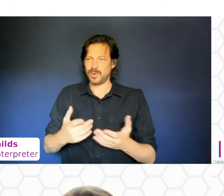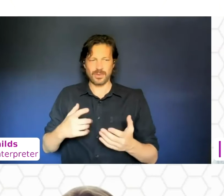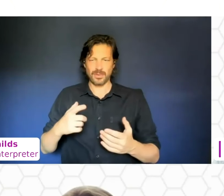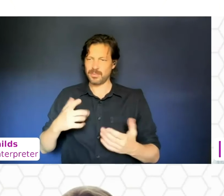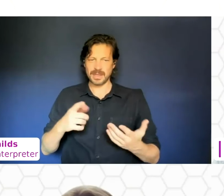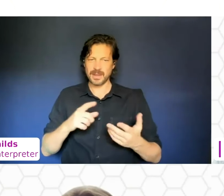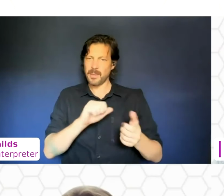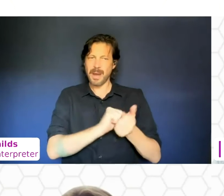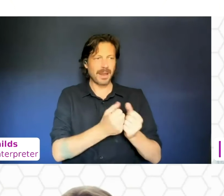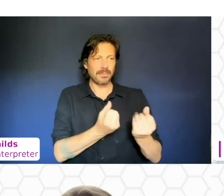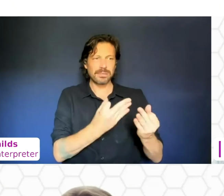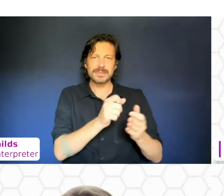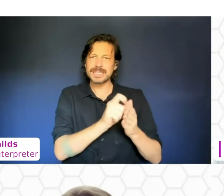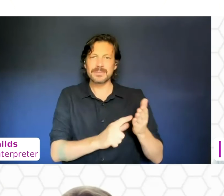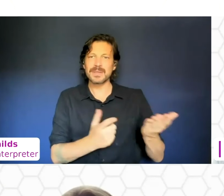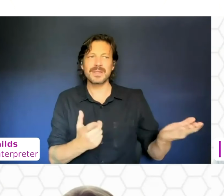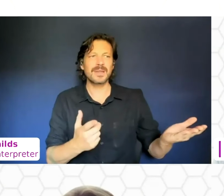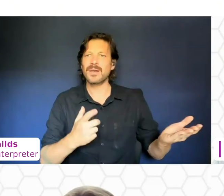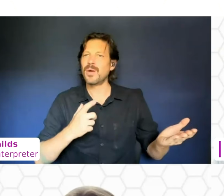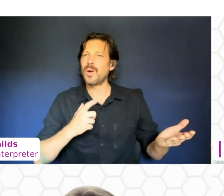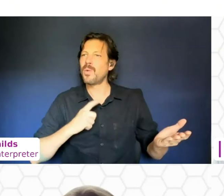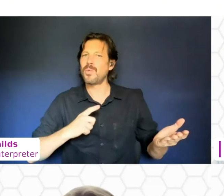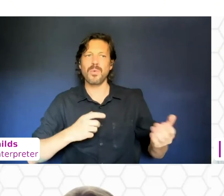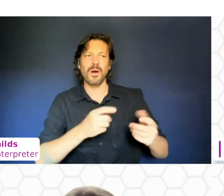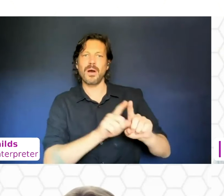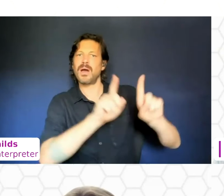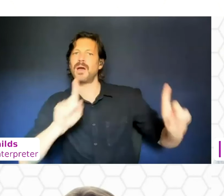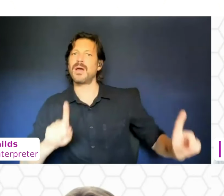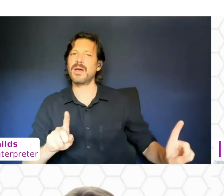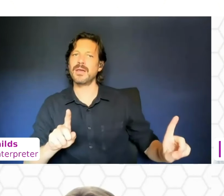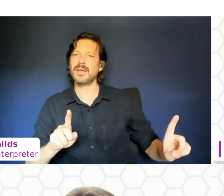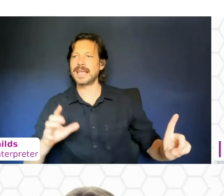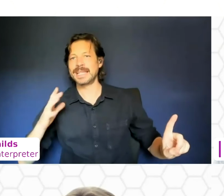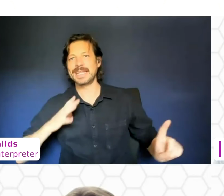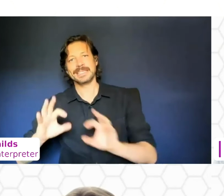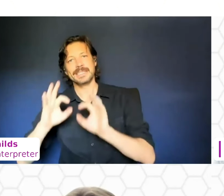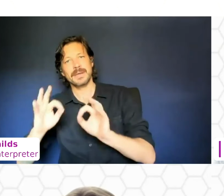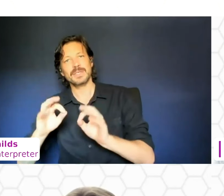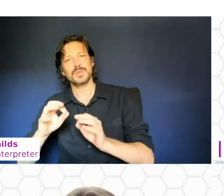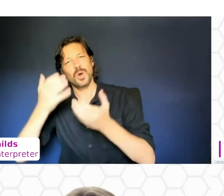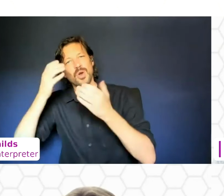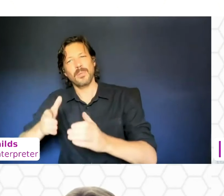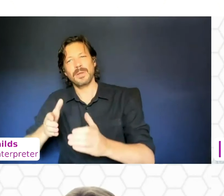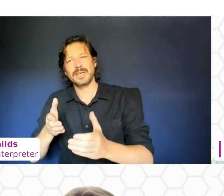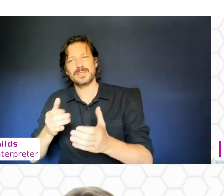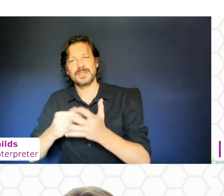like the rest of the community does just because they need a special accommodation setting? And so